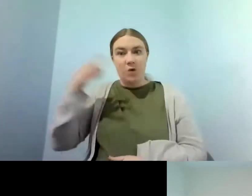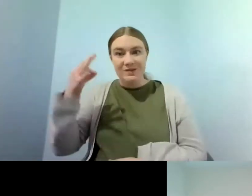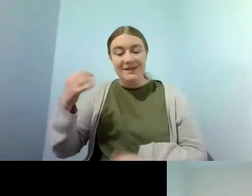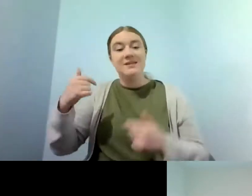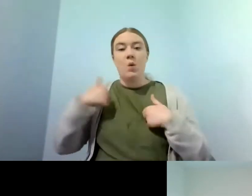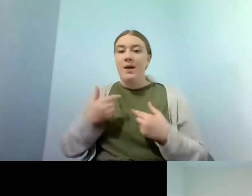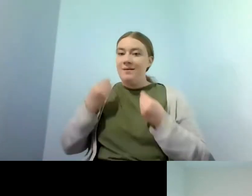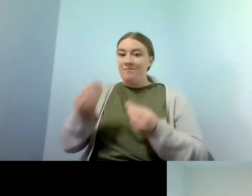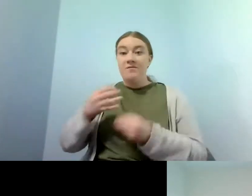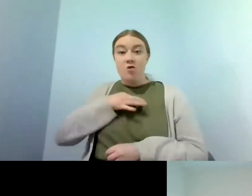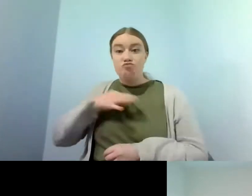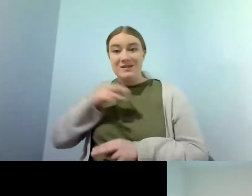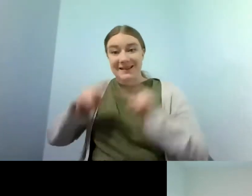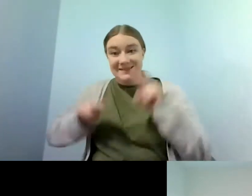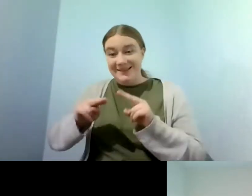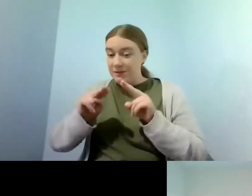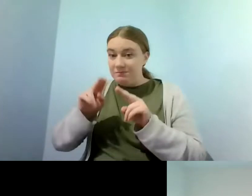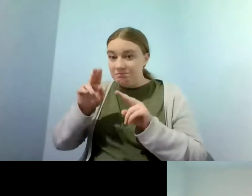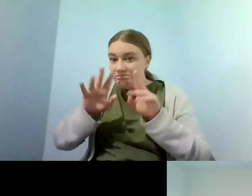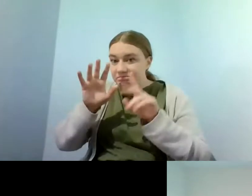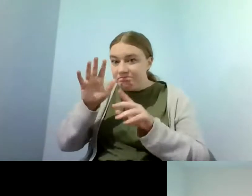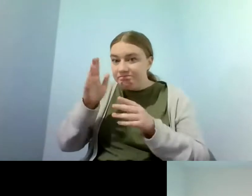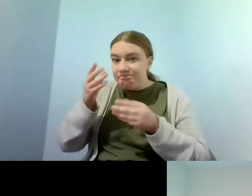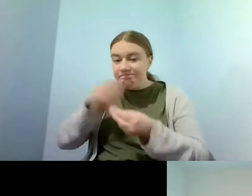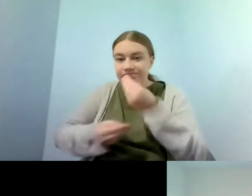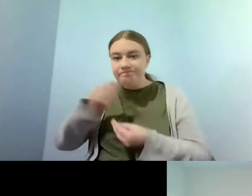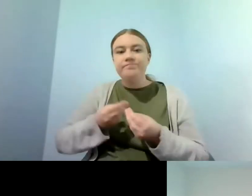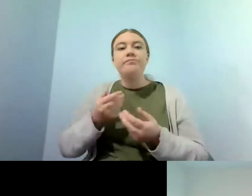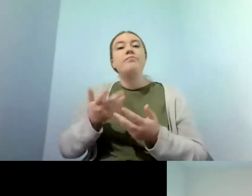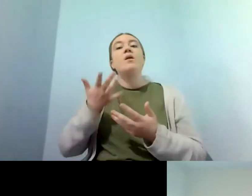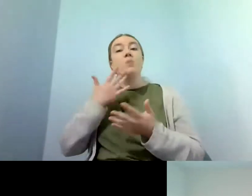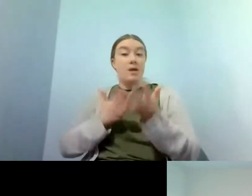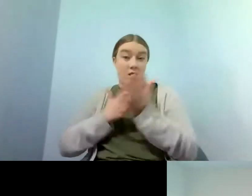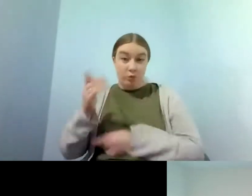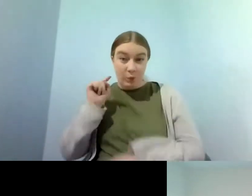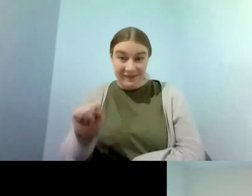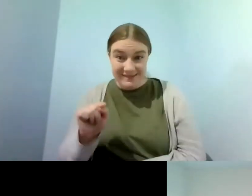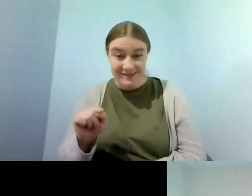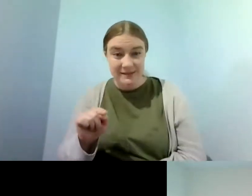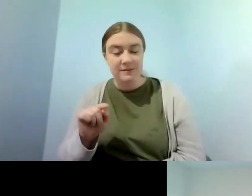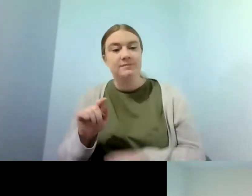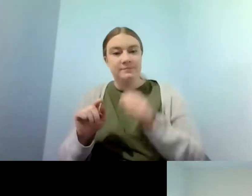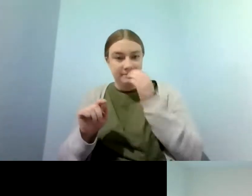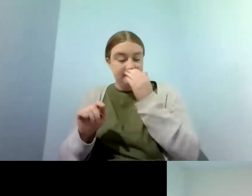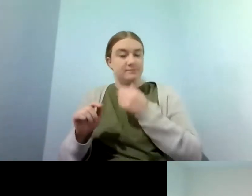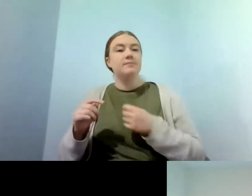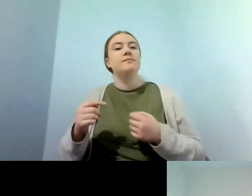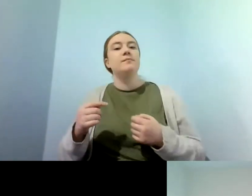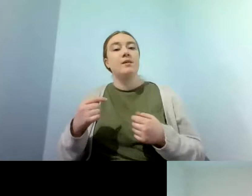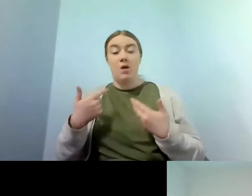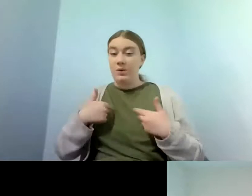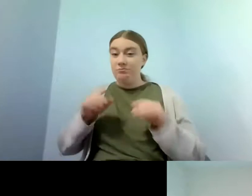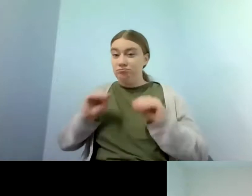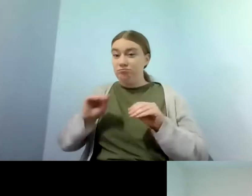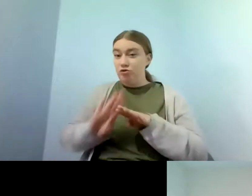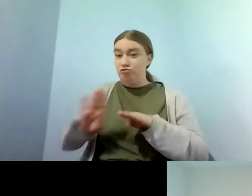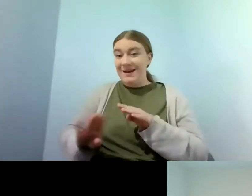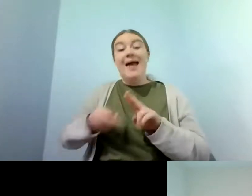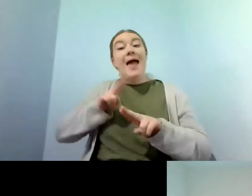assessment and once they've had this we then and they're then trained if we feel they're competent